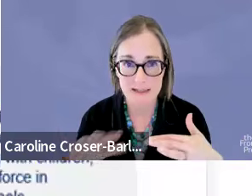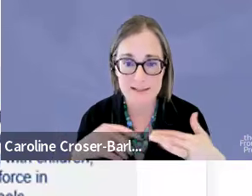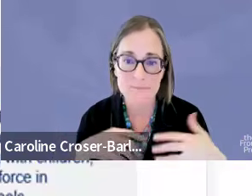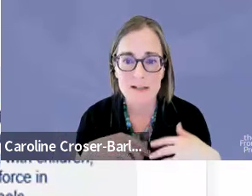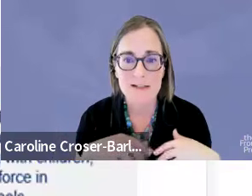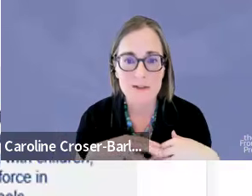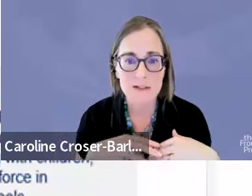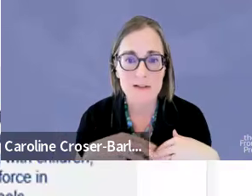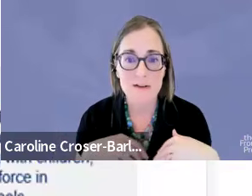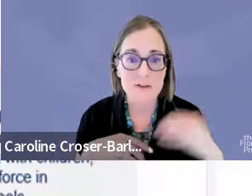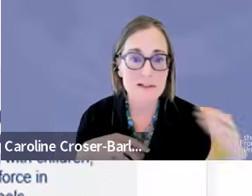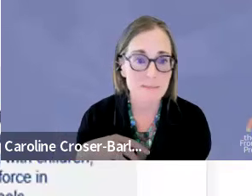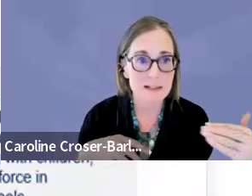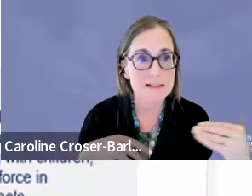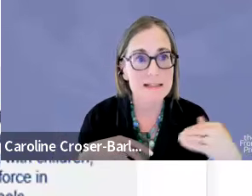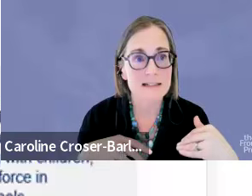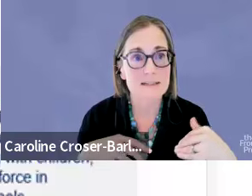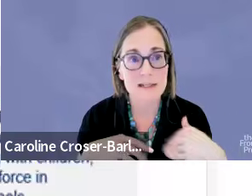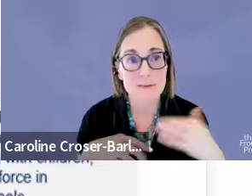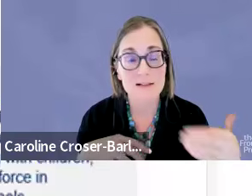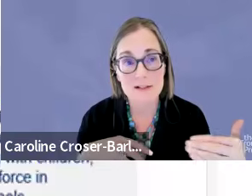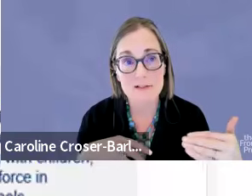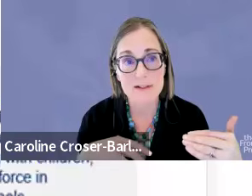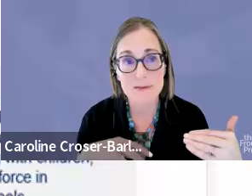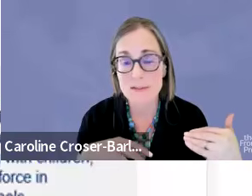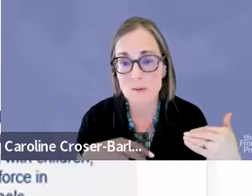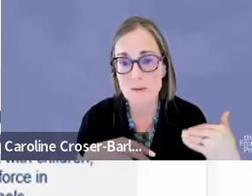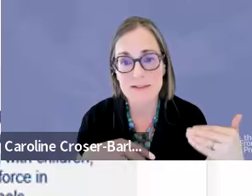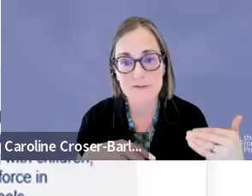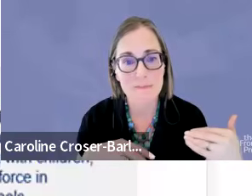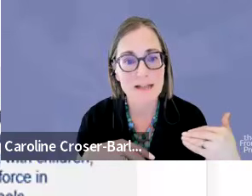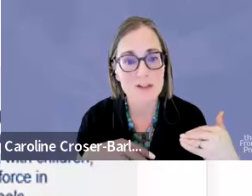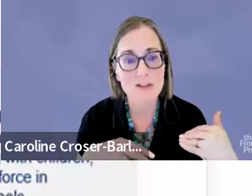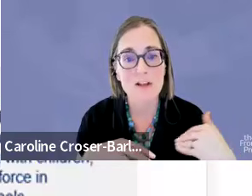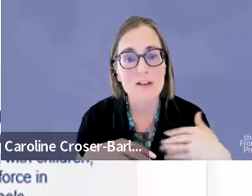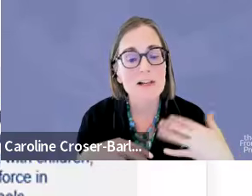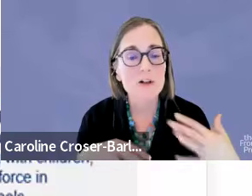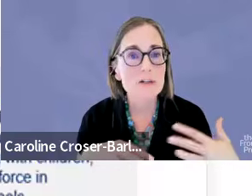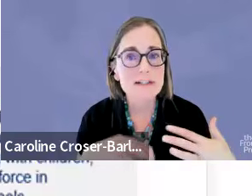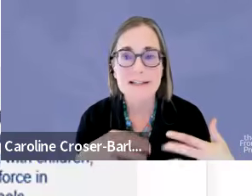buckets. So the first bucket is best practice universal supports and information that includes